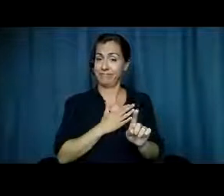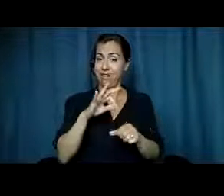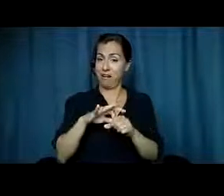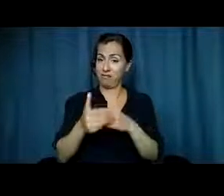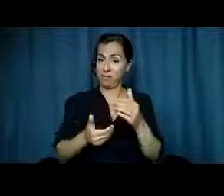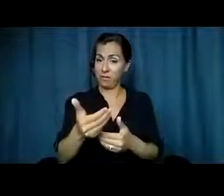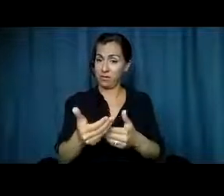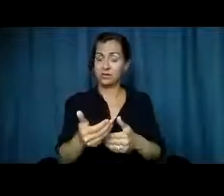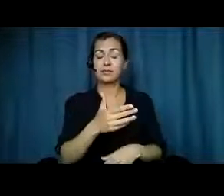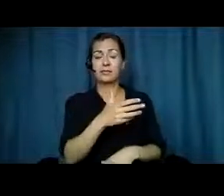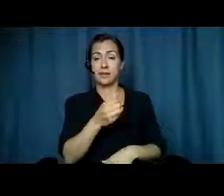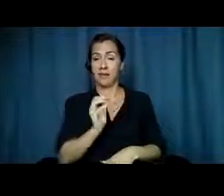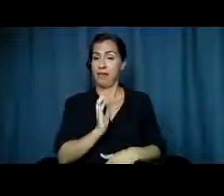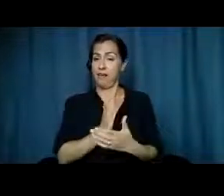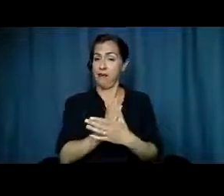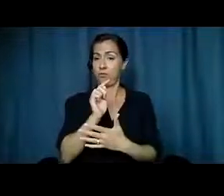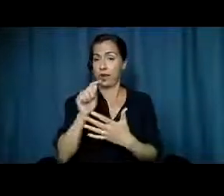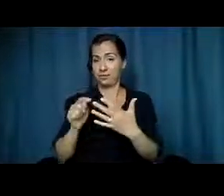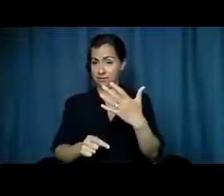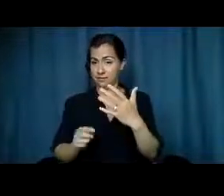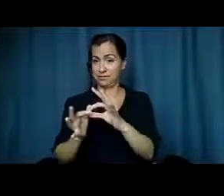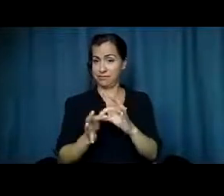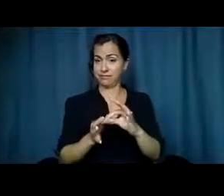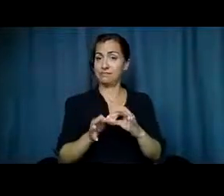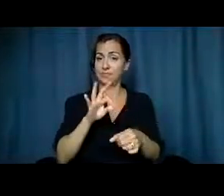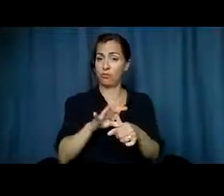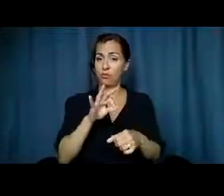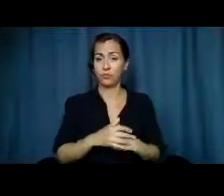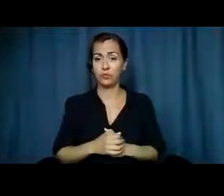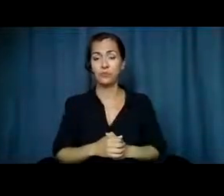disabilities. You can tell because we're still seeing